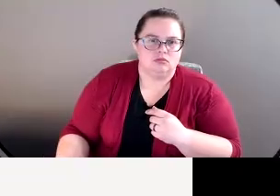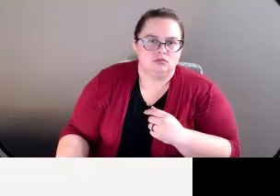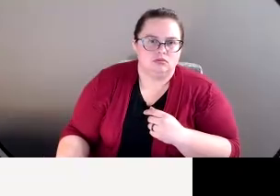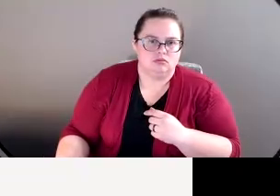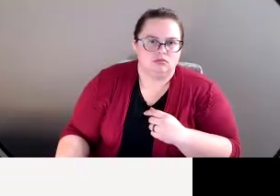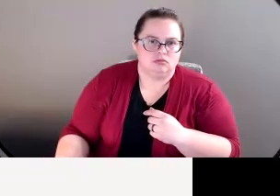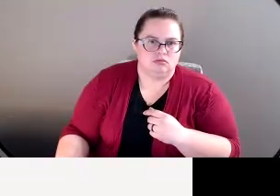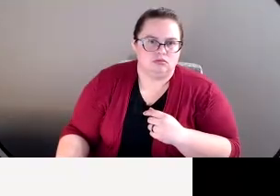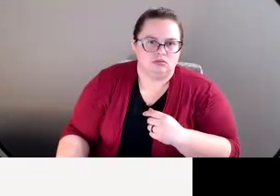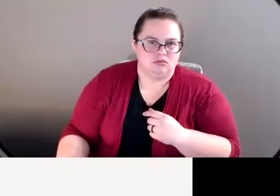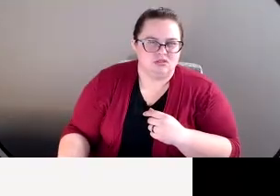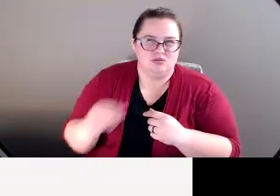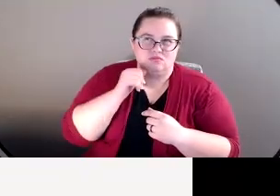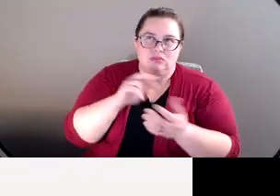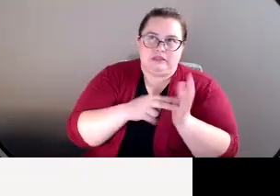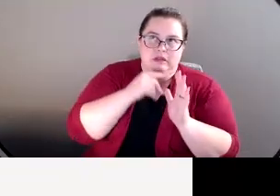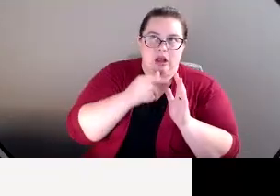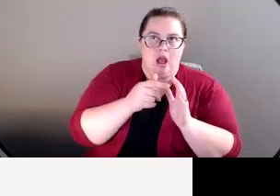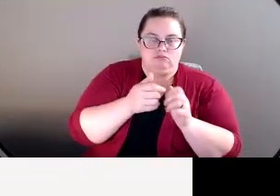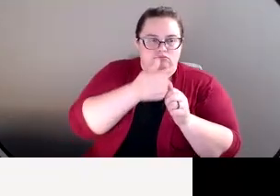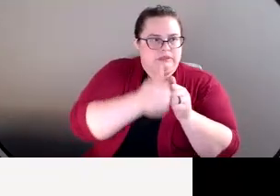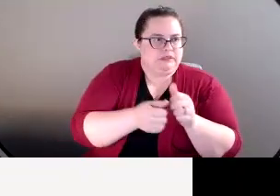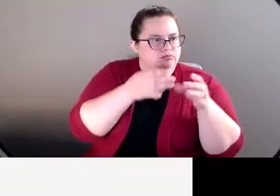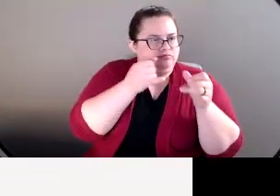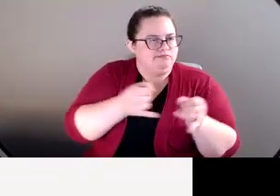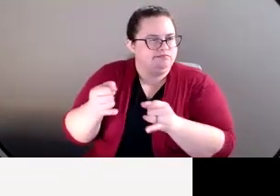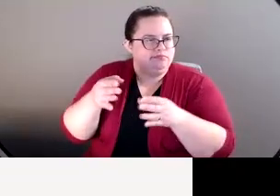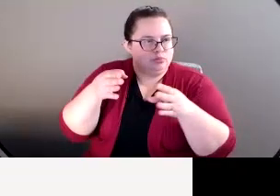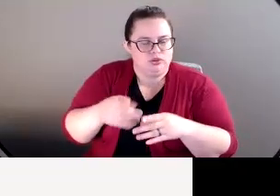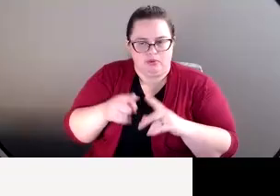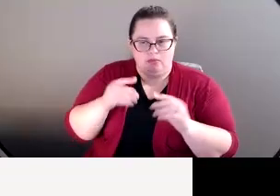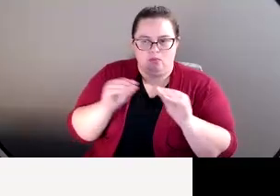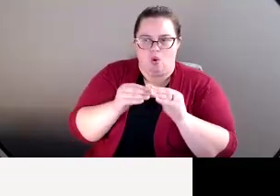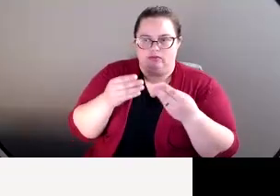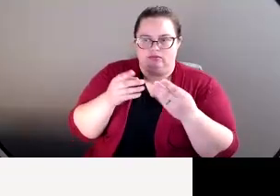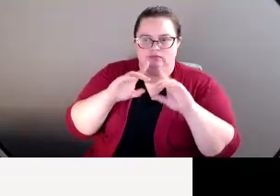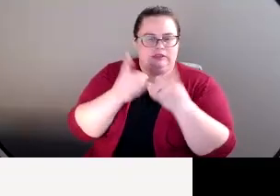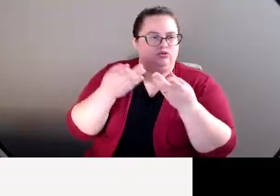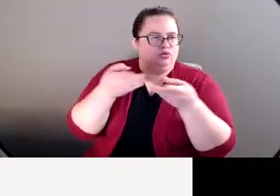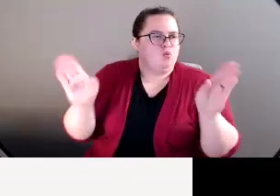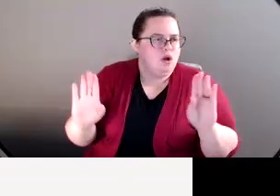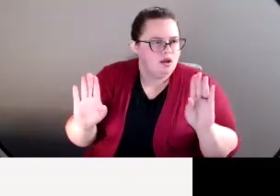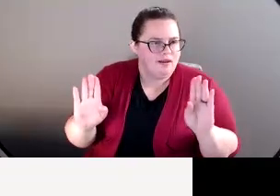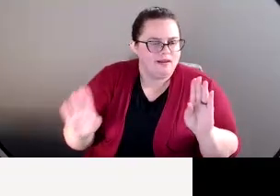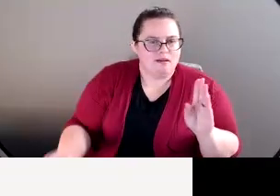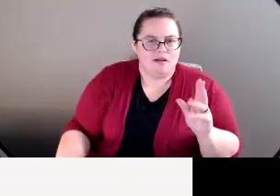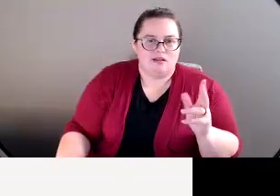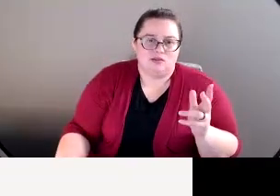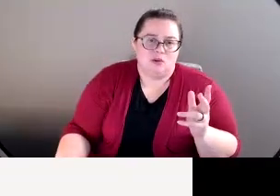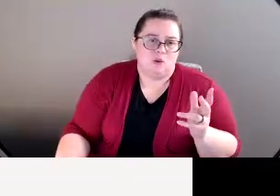for districts and whatnot. And so we have quite a bit of